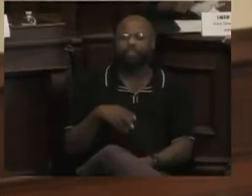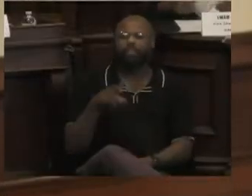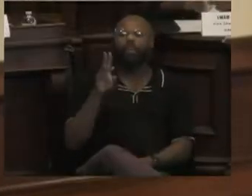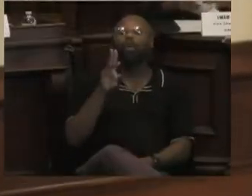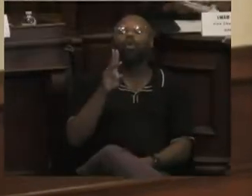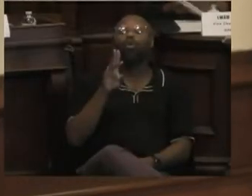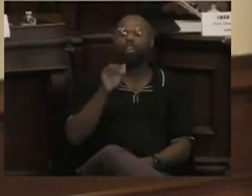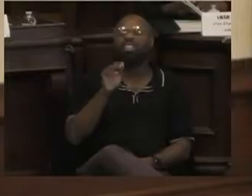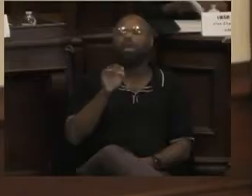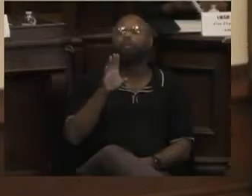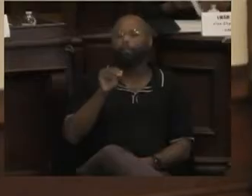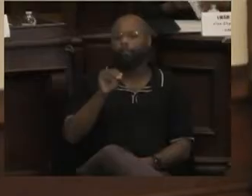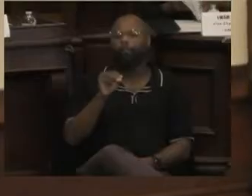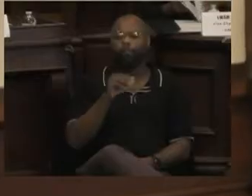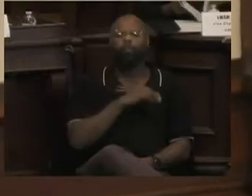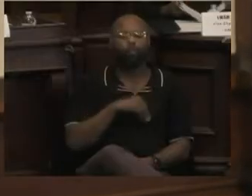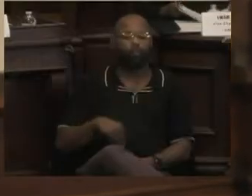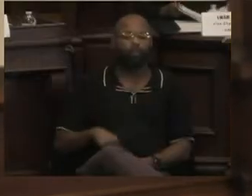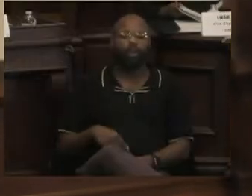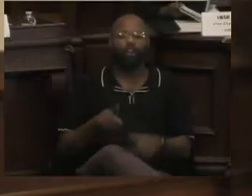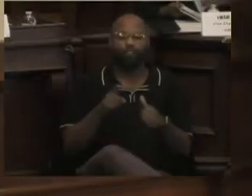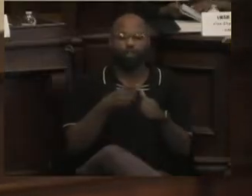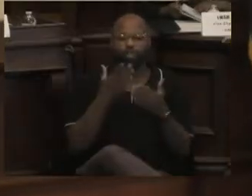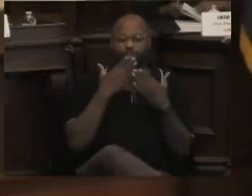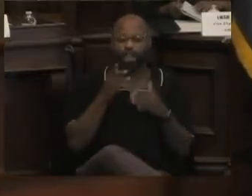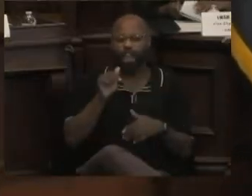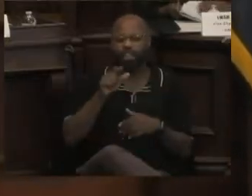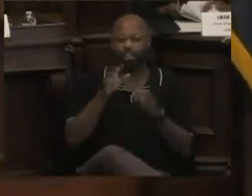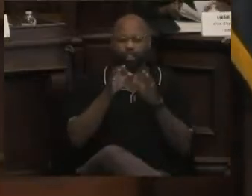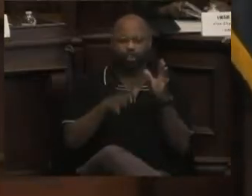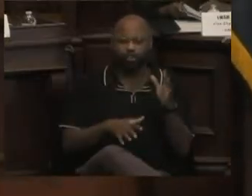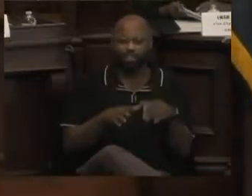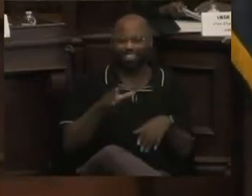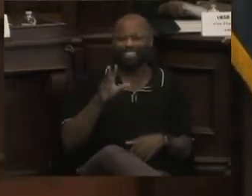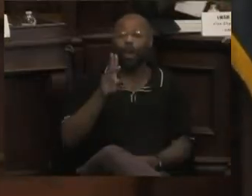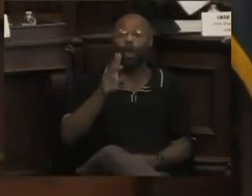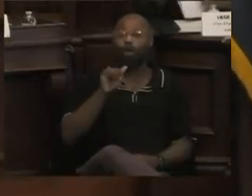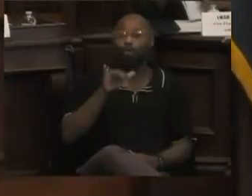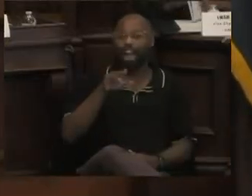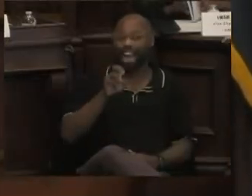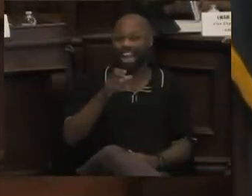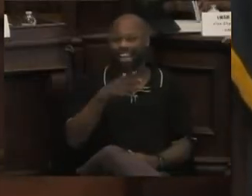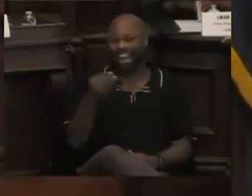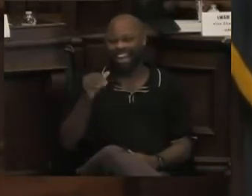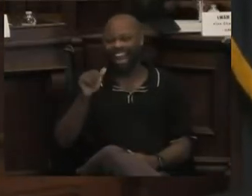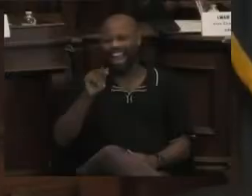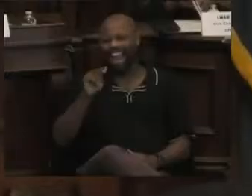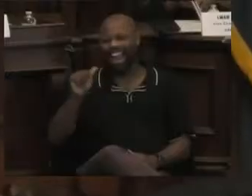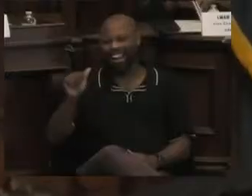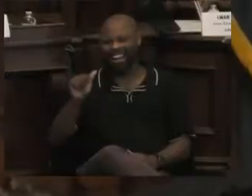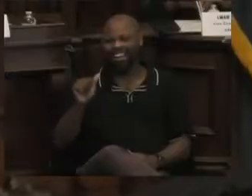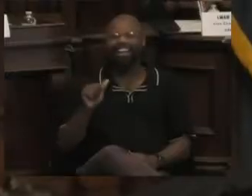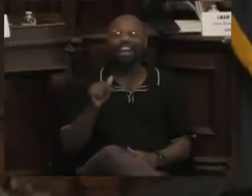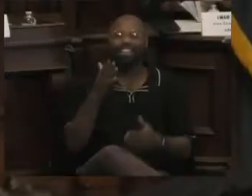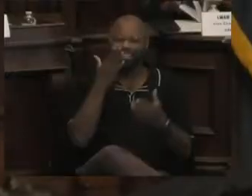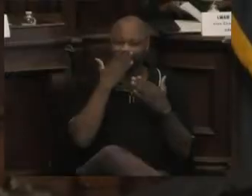you. Before we get started, I do want to thank thank our